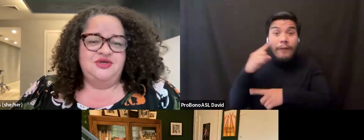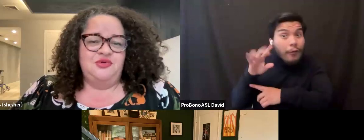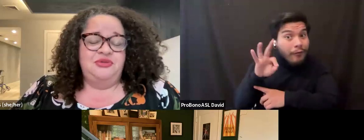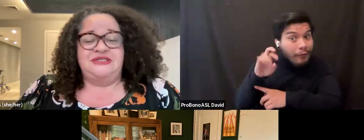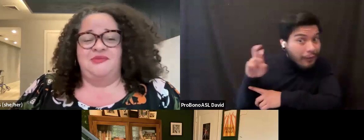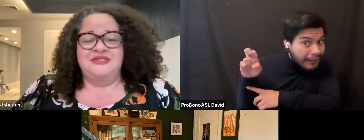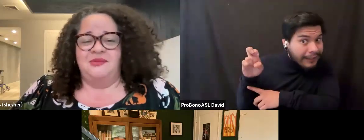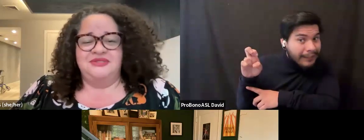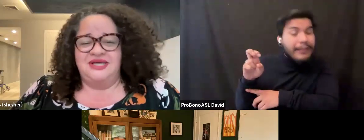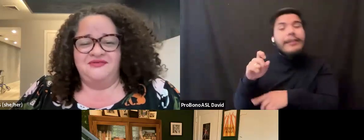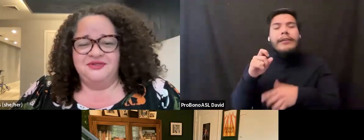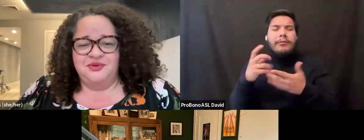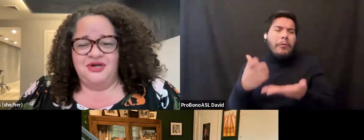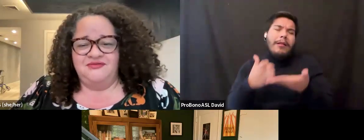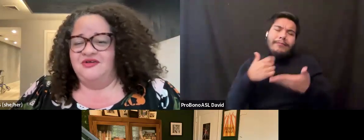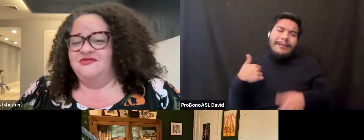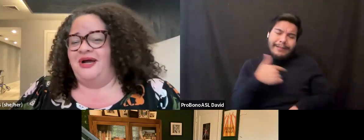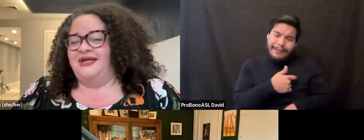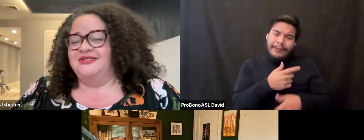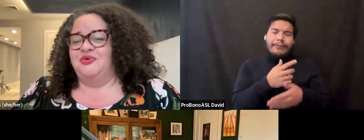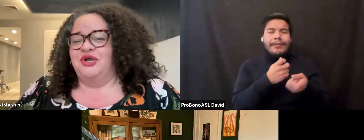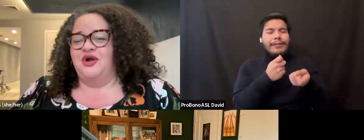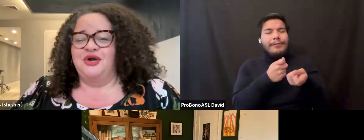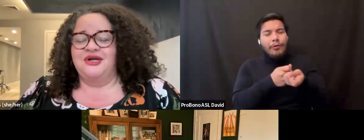so please help us compensate the folks who are involved by supporting our work,